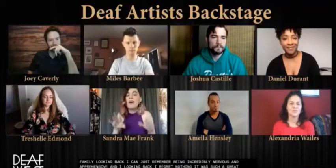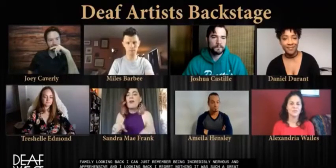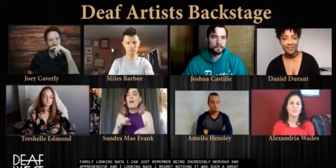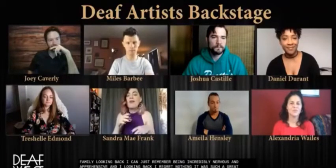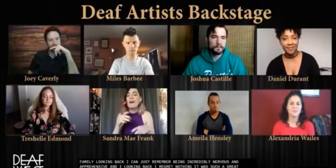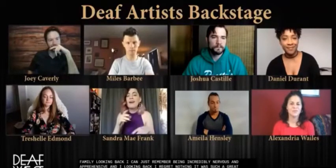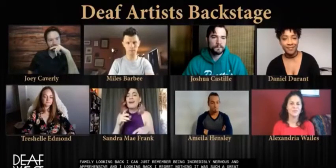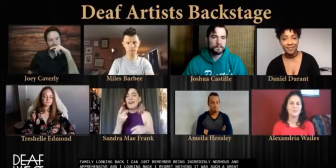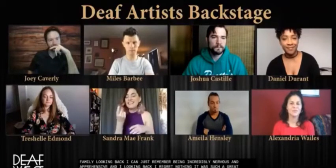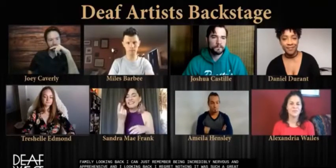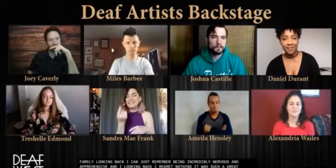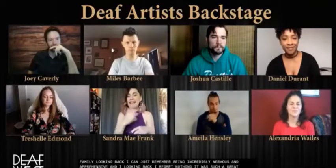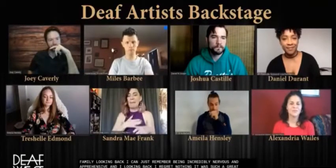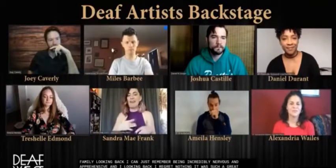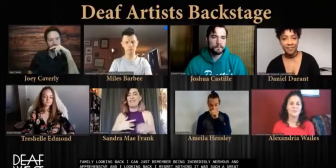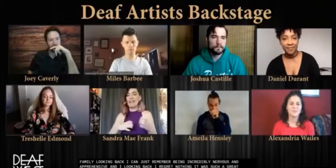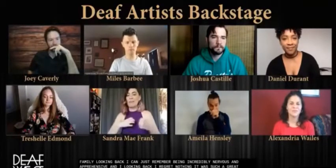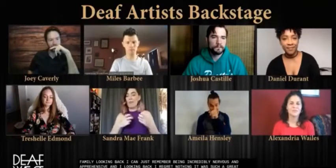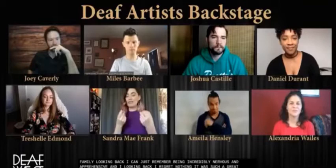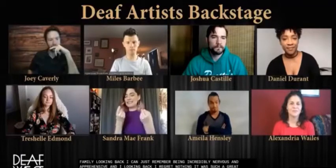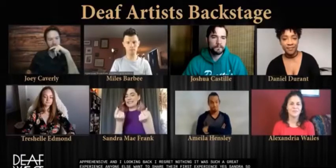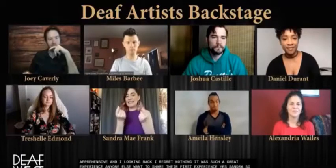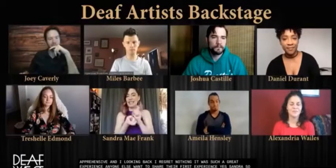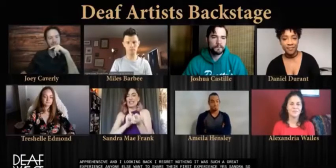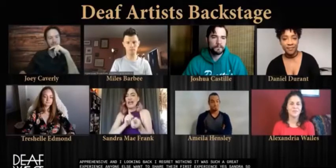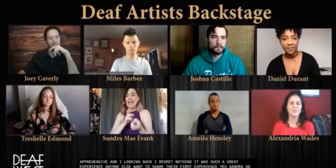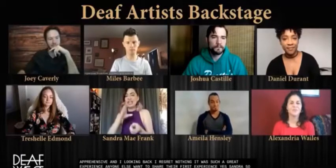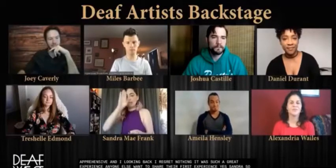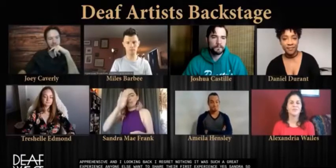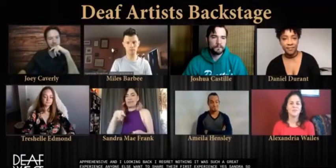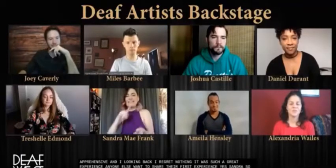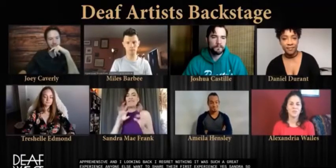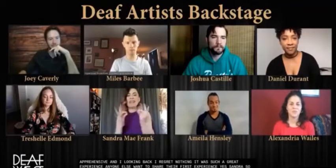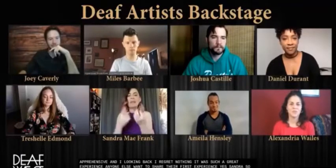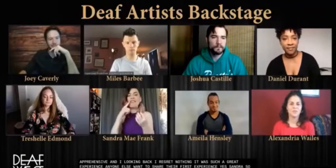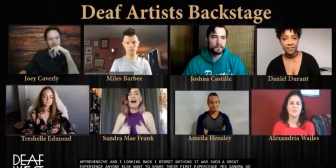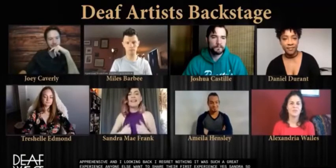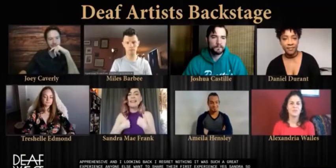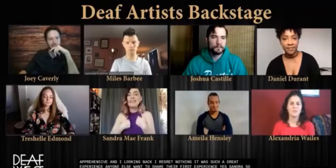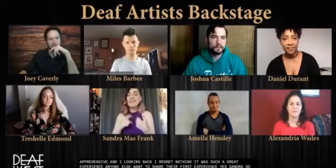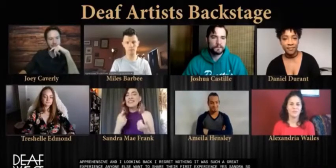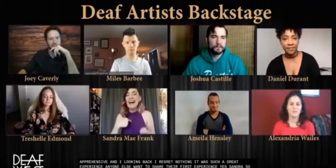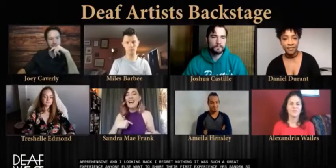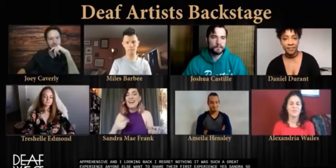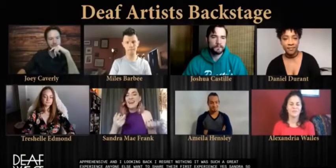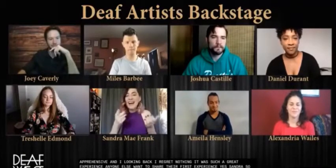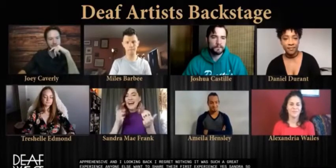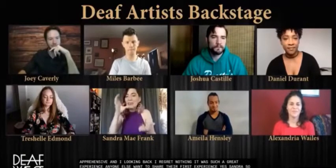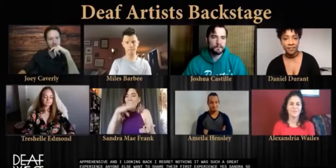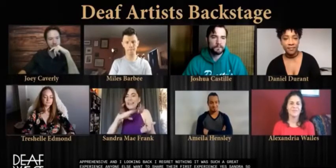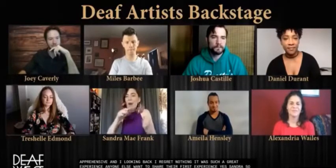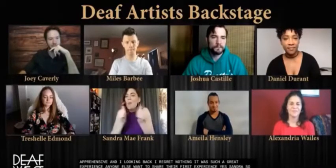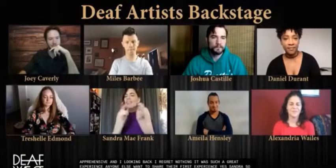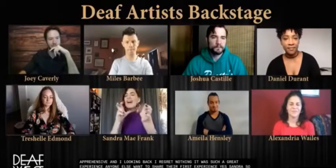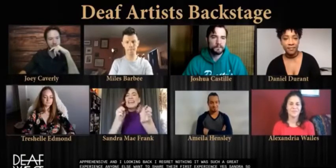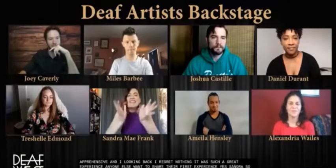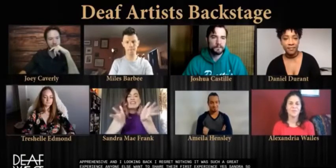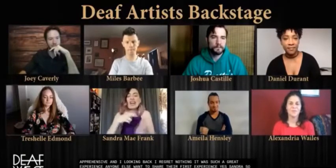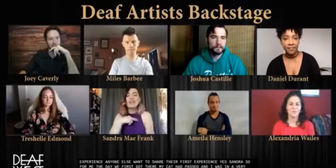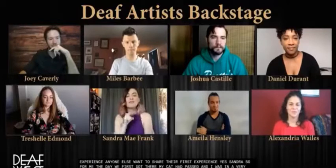And it just became a family very quickly. So, my initial emotions changed from that day because I had lost my cat but coming into